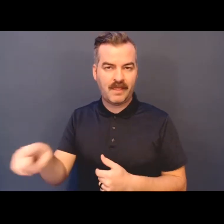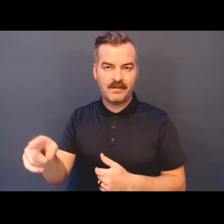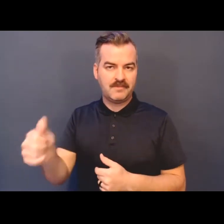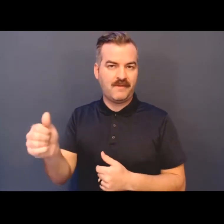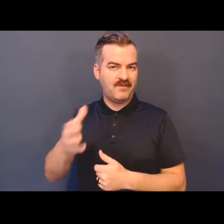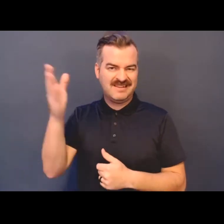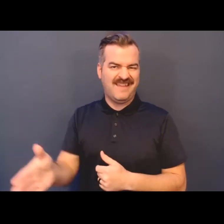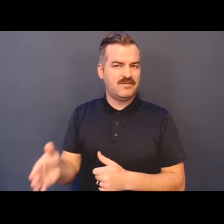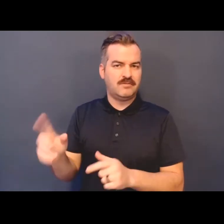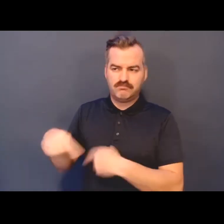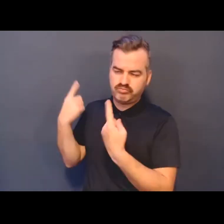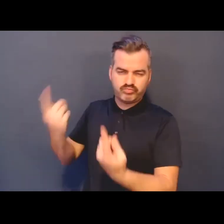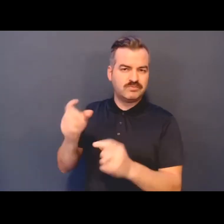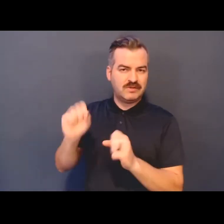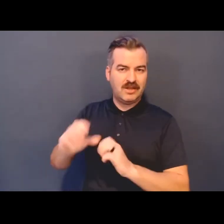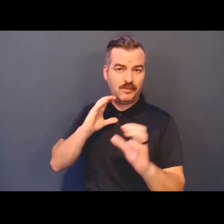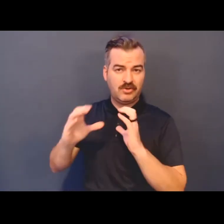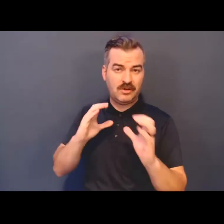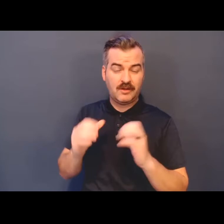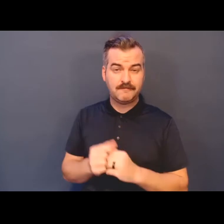communicators. 15:10:42 And although they do comprise a vulnerable